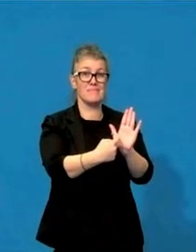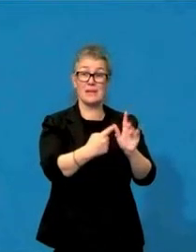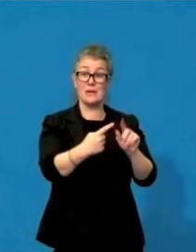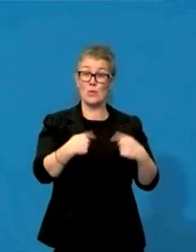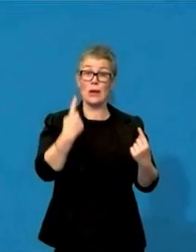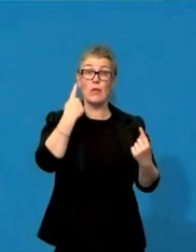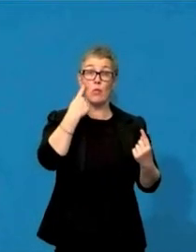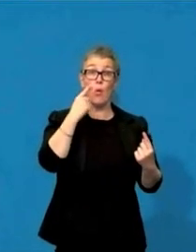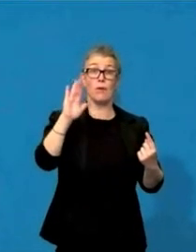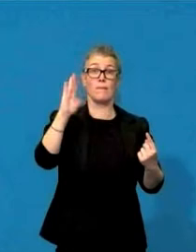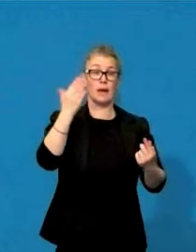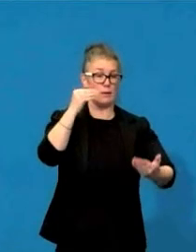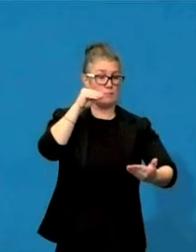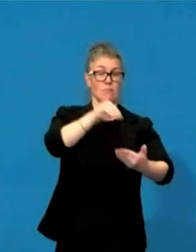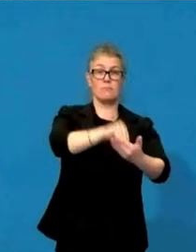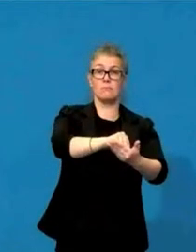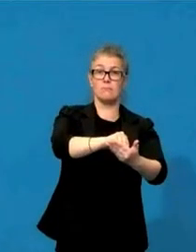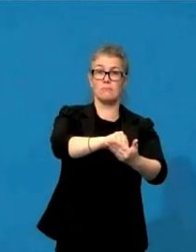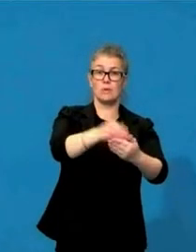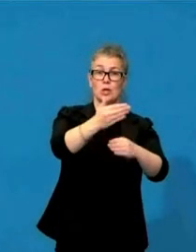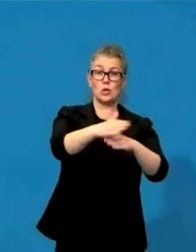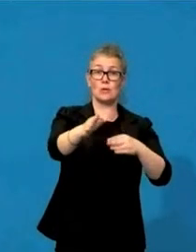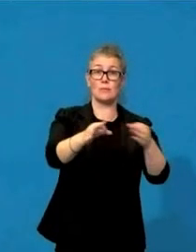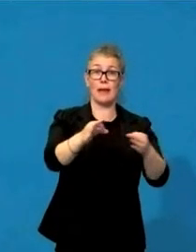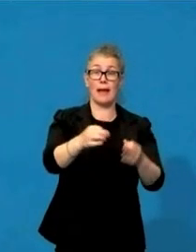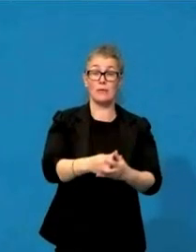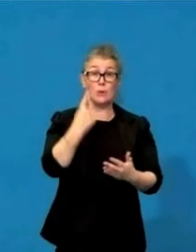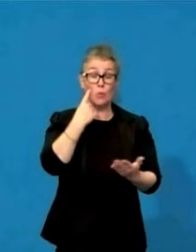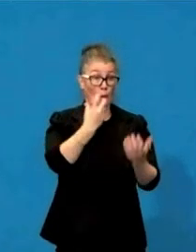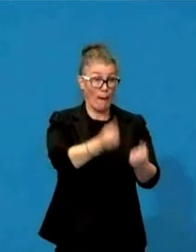back then. And we kept waiting and waiting on the hoist to - to arrive.